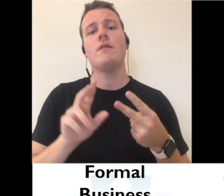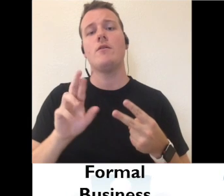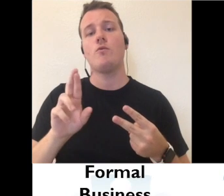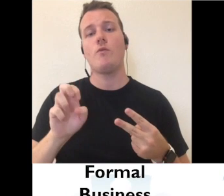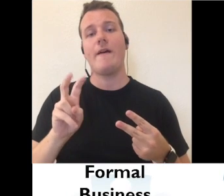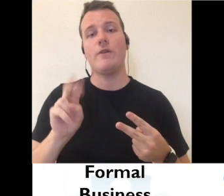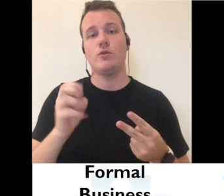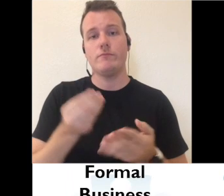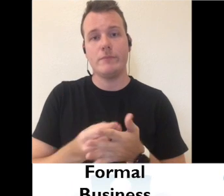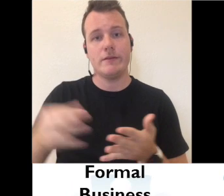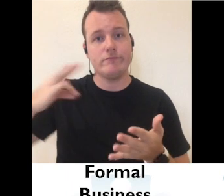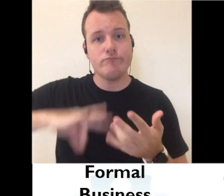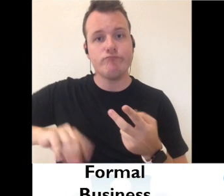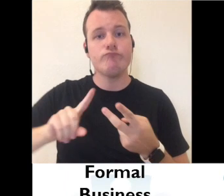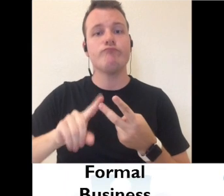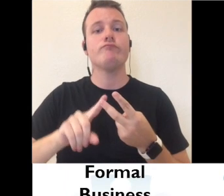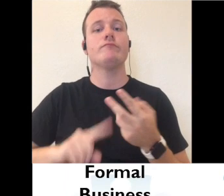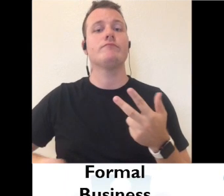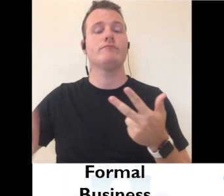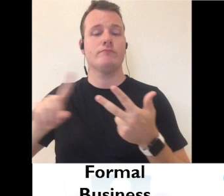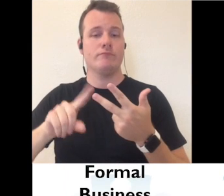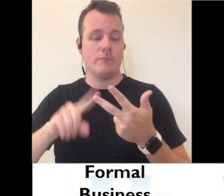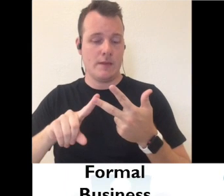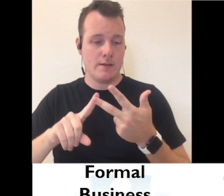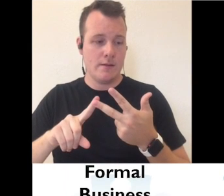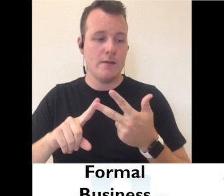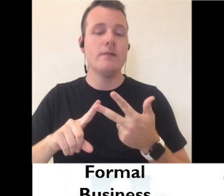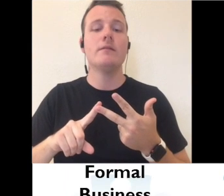could be quite a number of- quite a number of things depending on what your